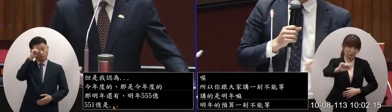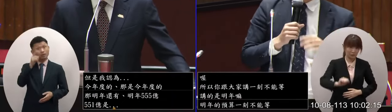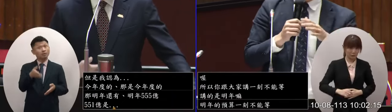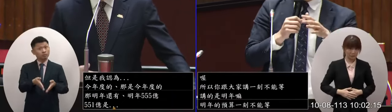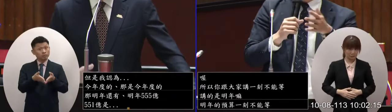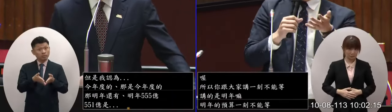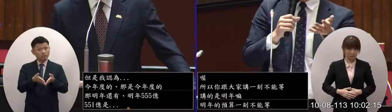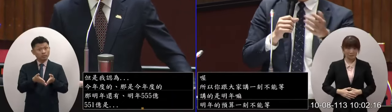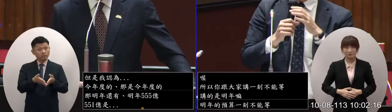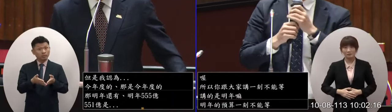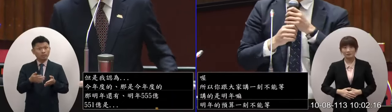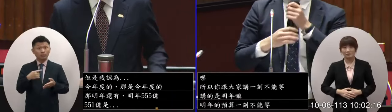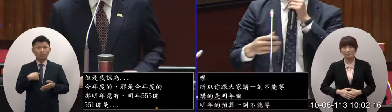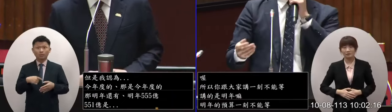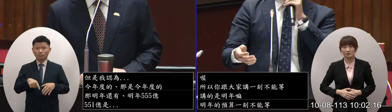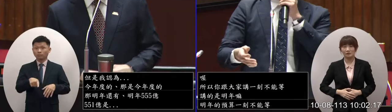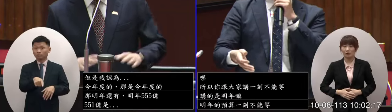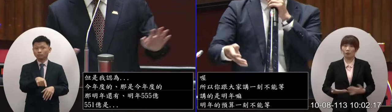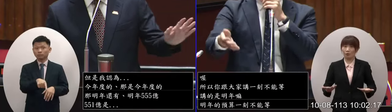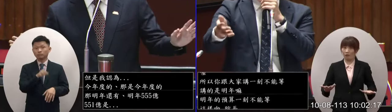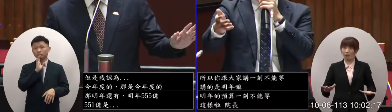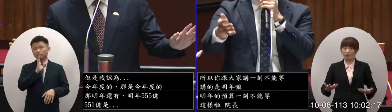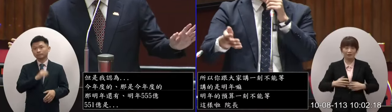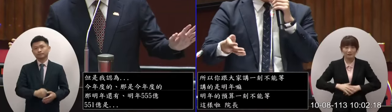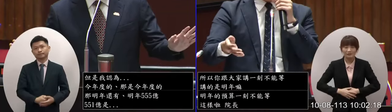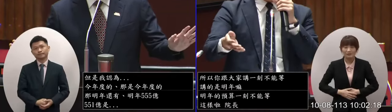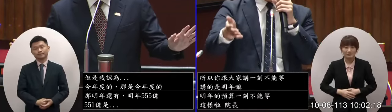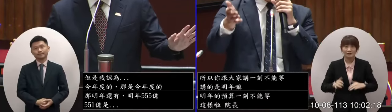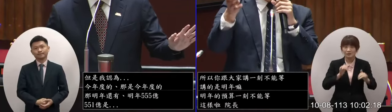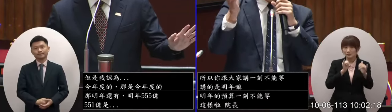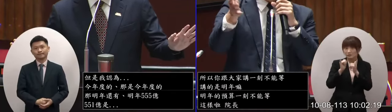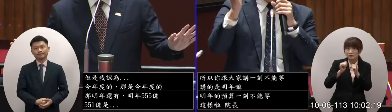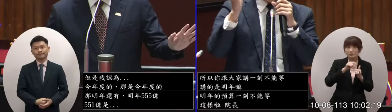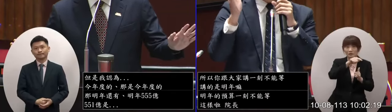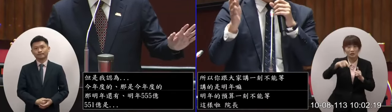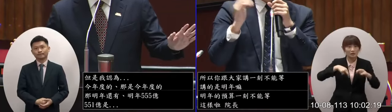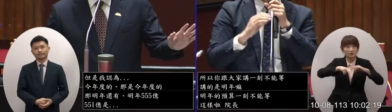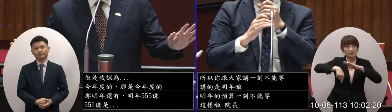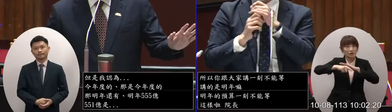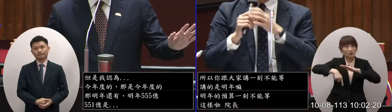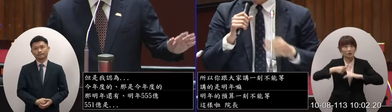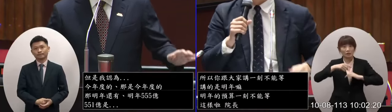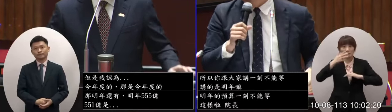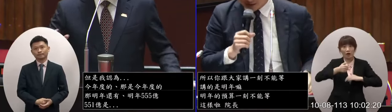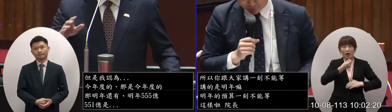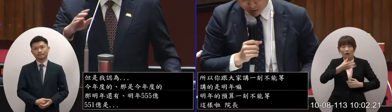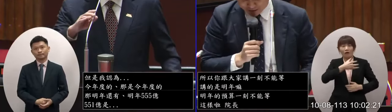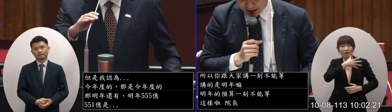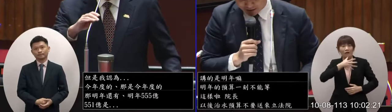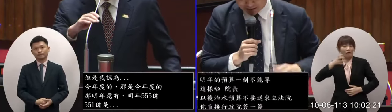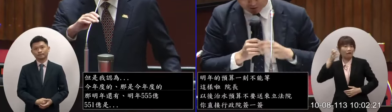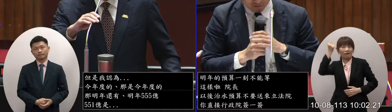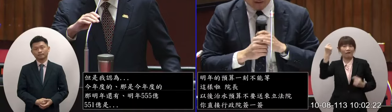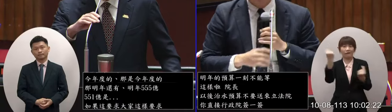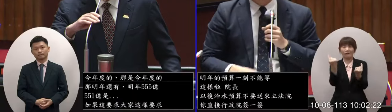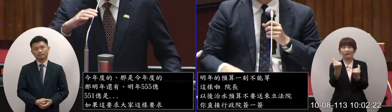me to do this. I dare not do it. I am also very surprised that the executive president of a democratic country would say such authoritarian words . I think you Listen clearly,